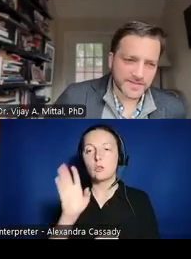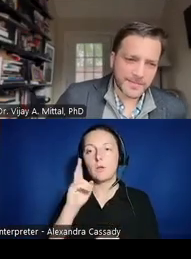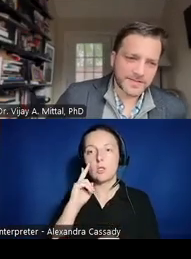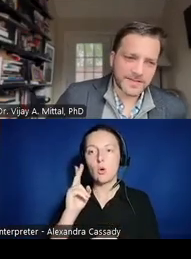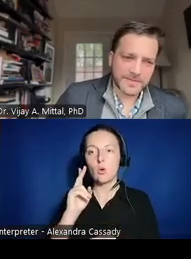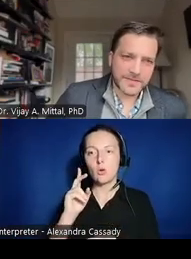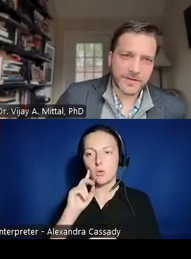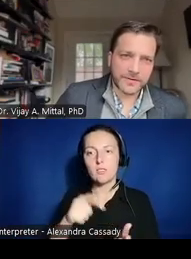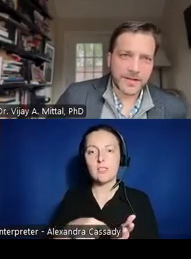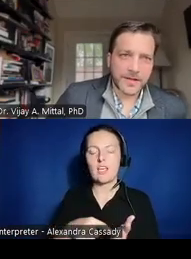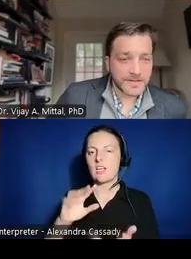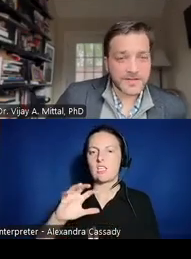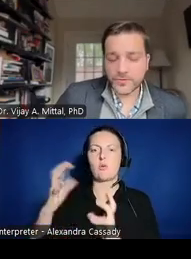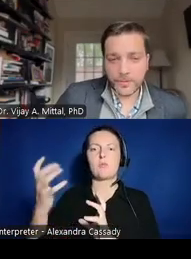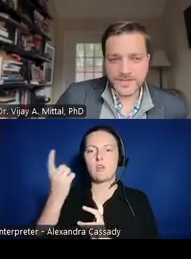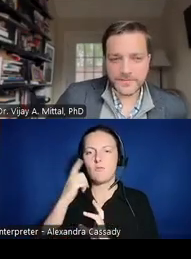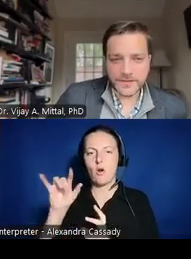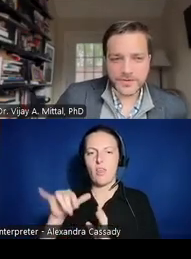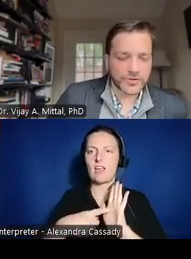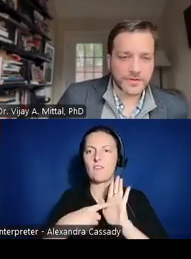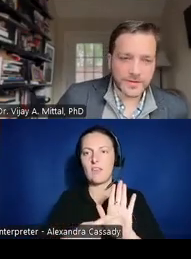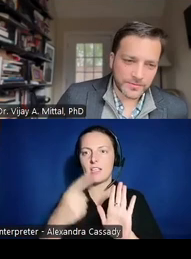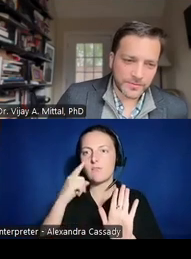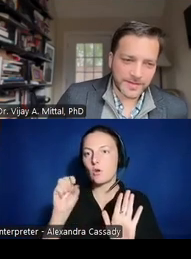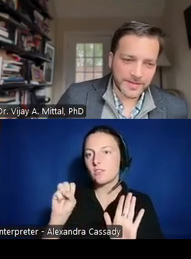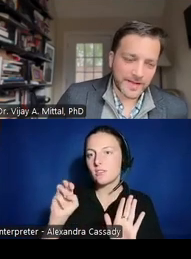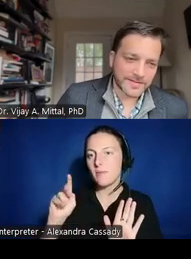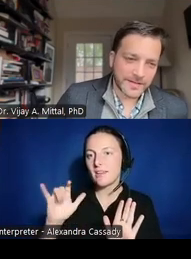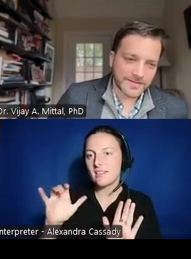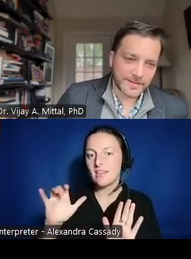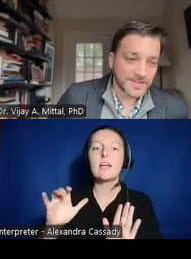of semantic material. This is normative in young children that are learning advanced concepts.